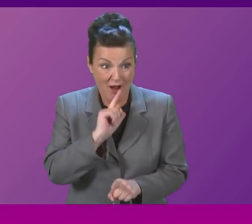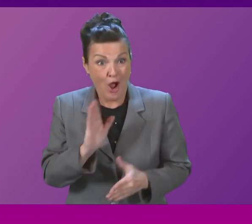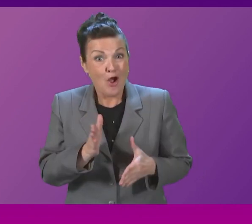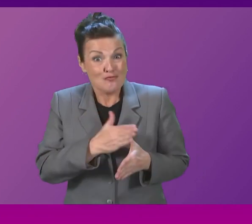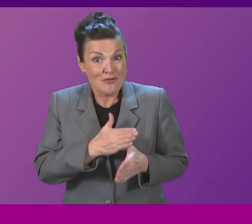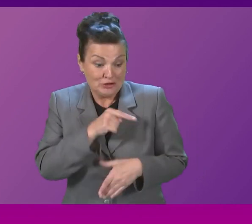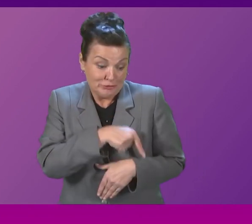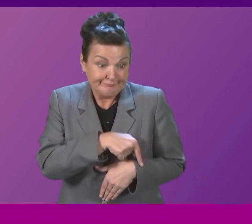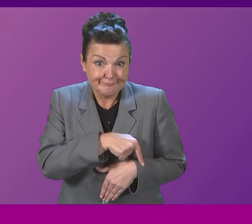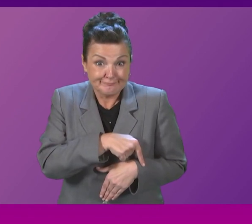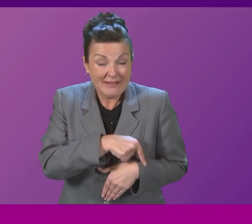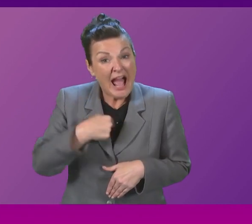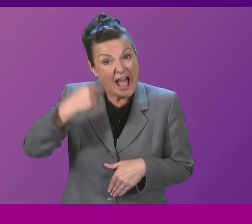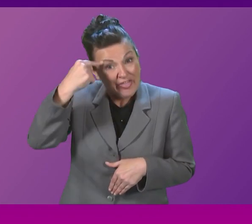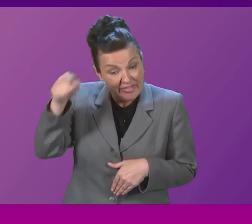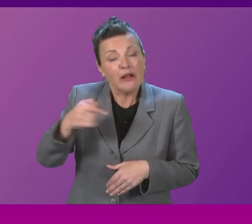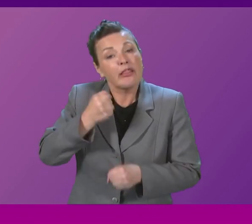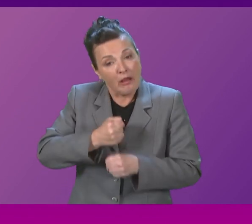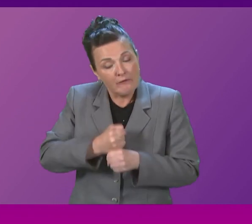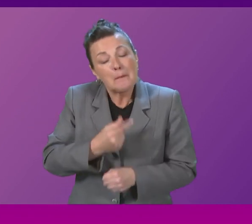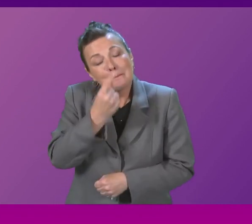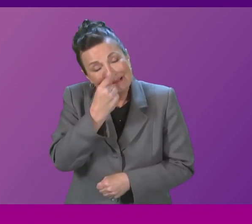now creating fresh falsehoods to cover its tracks.